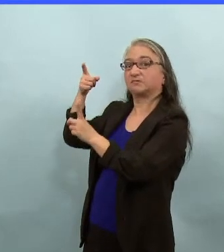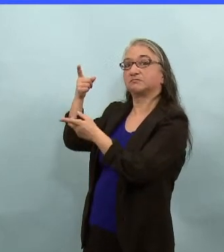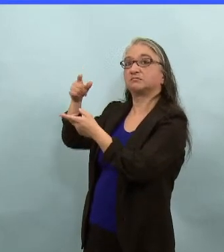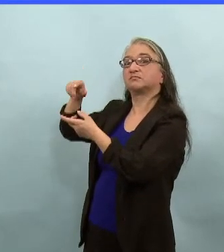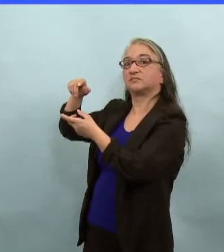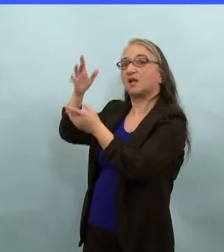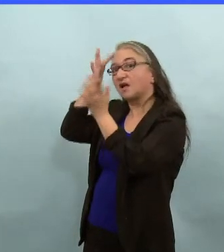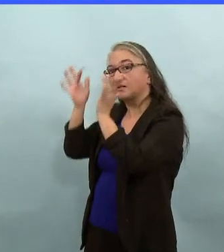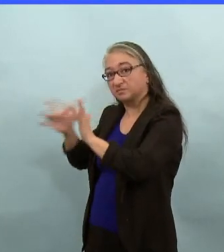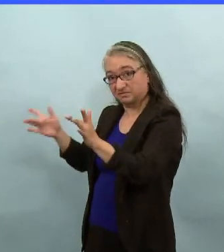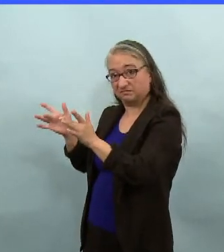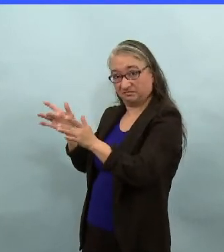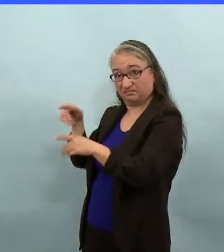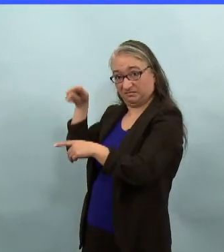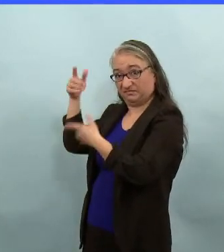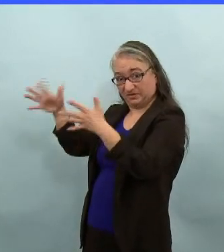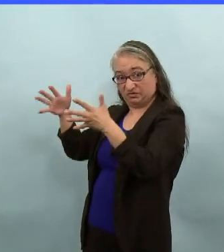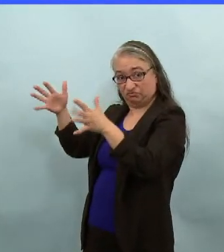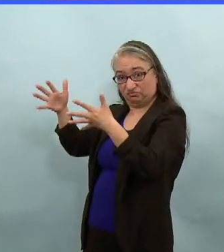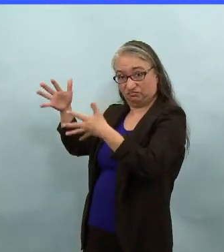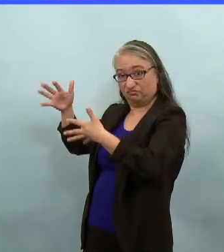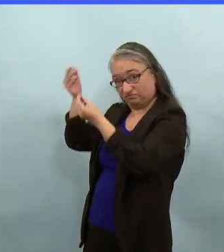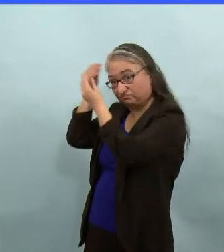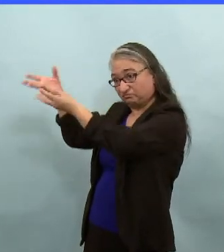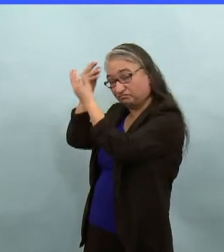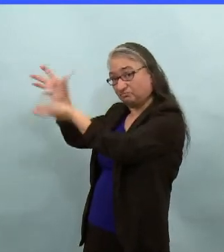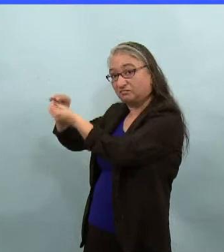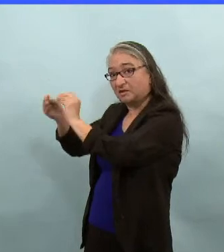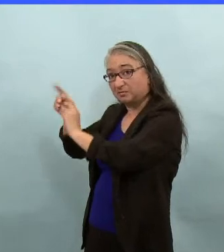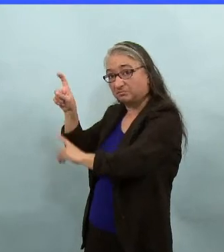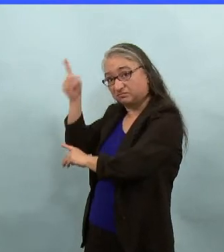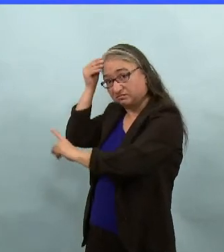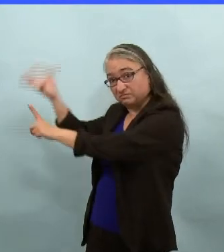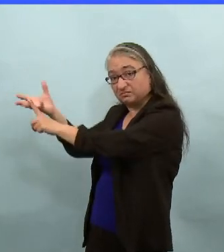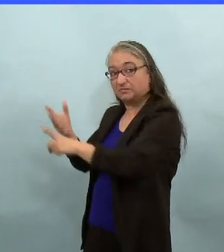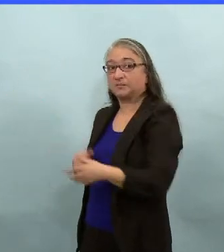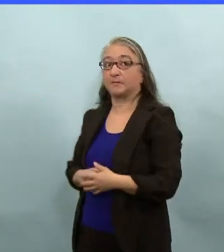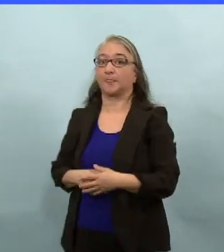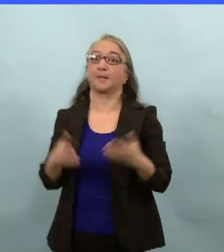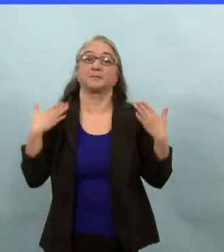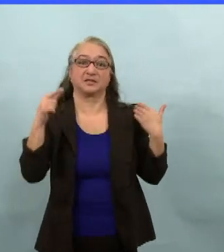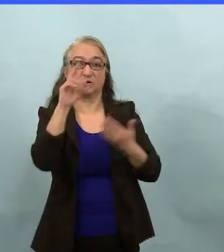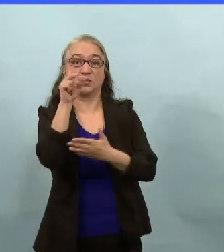uh so we are briefed on a variety of issues on as i mentioned before i could go upstairs after this